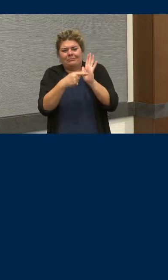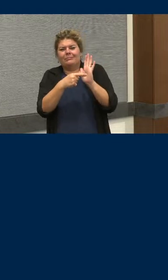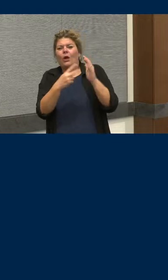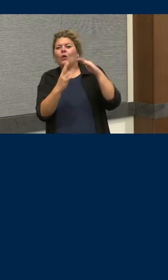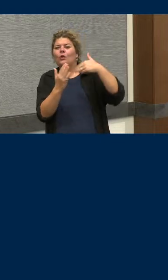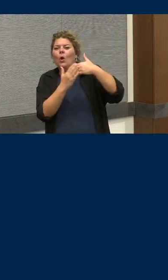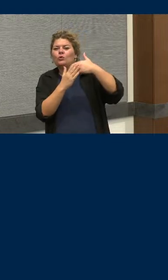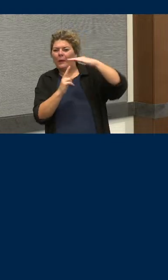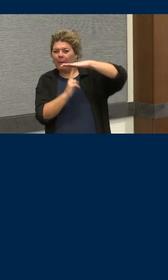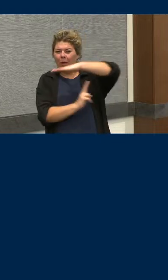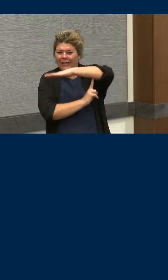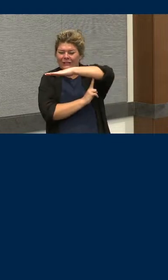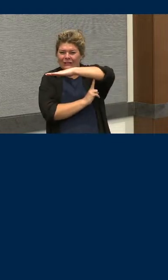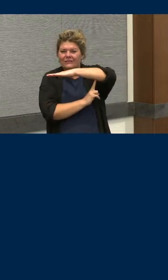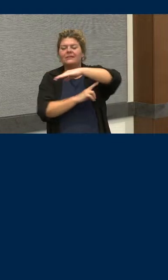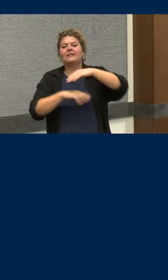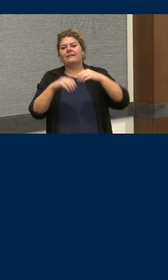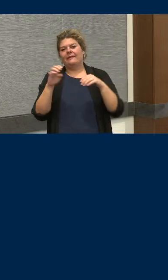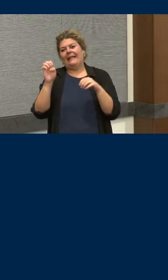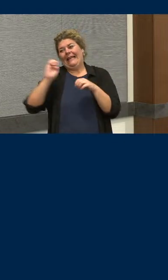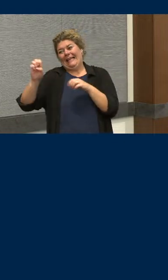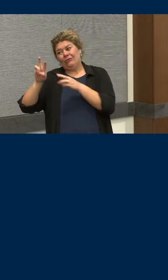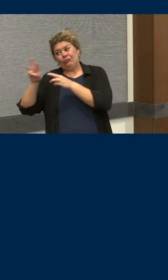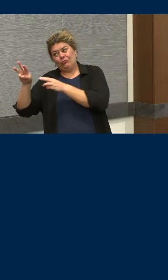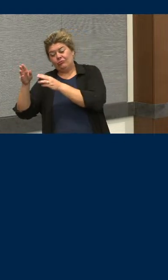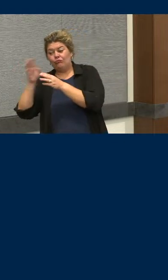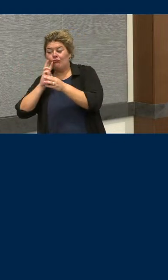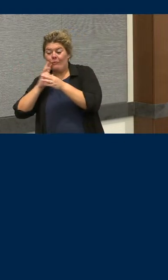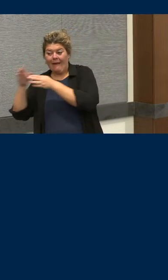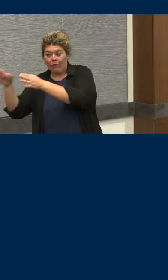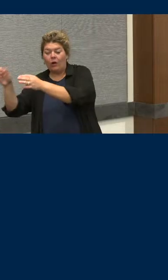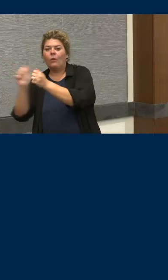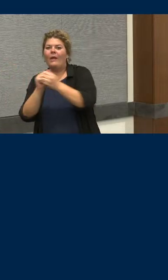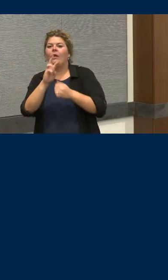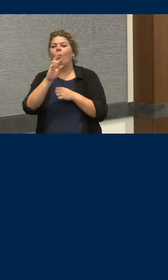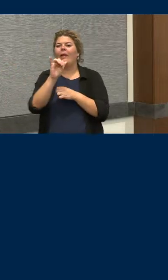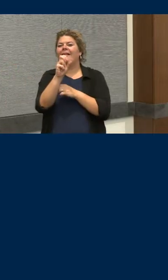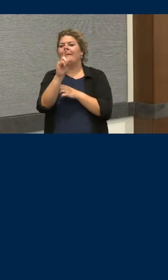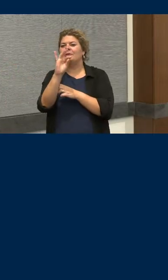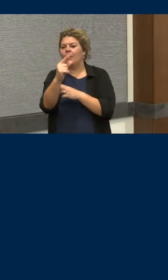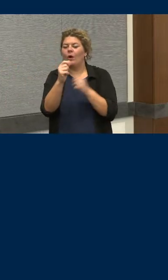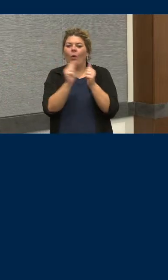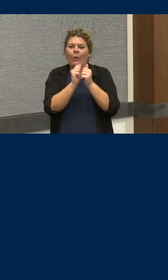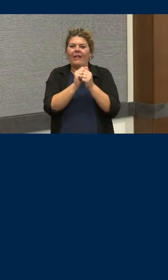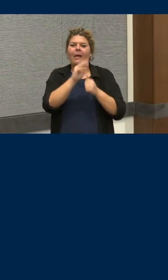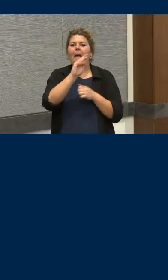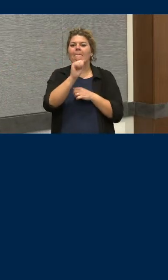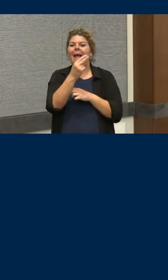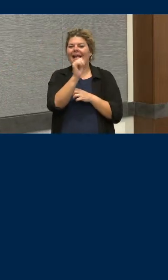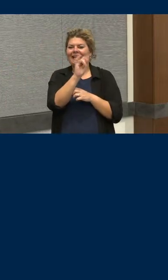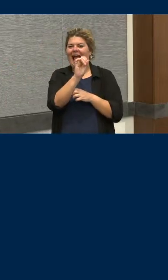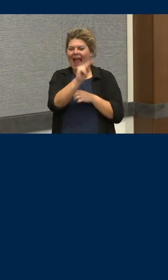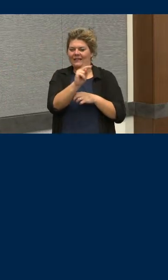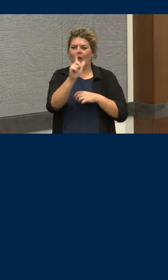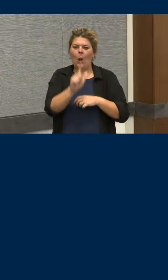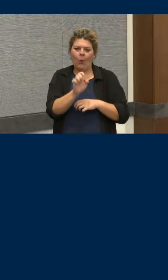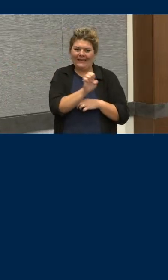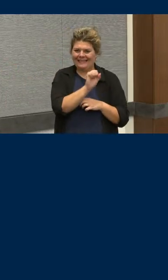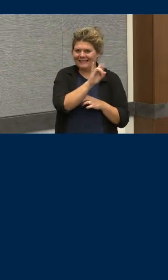Brooklyn Jewish neighborhood of Williamsburg with Manhattan's